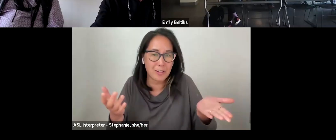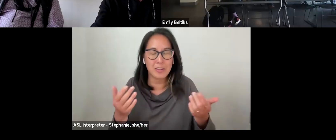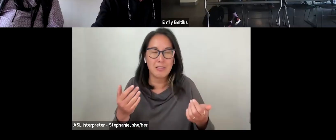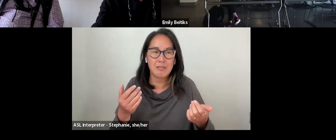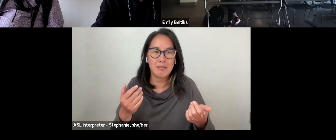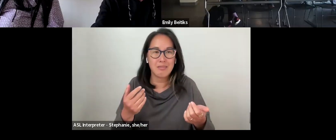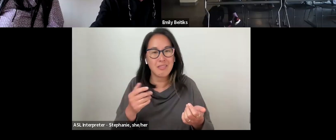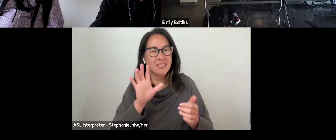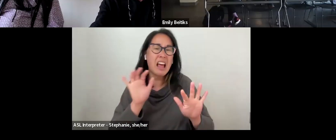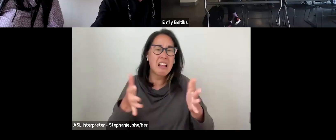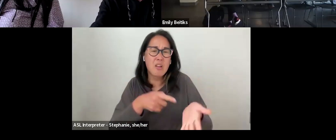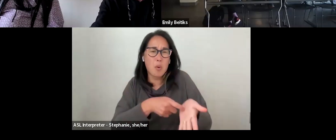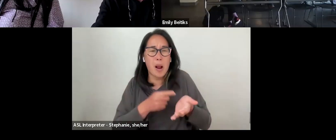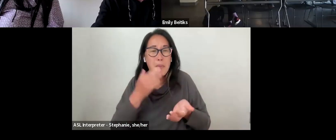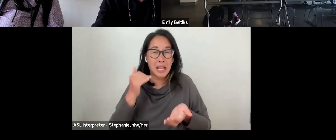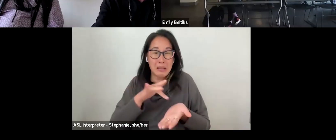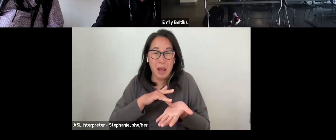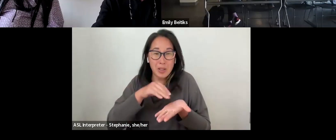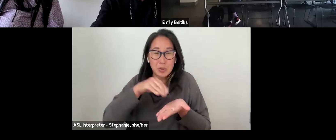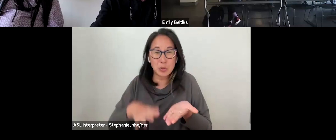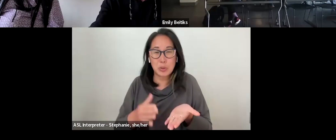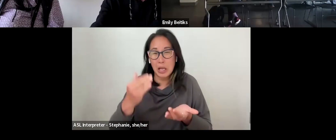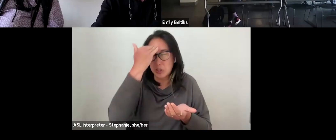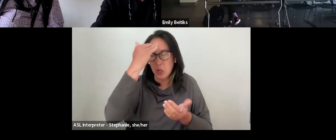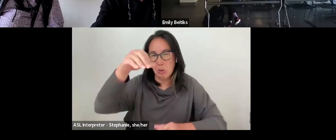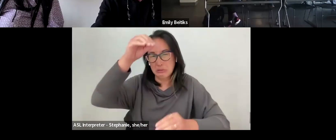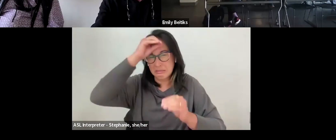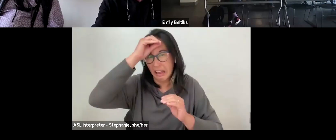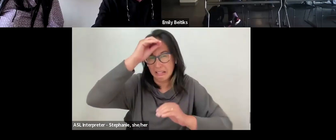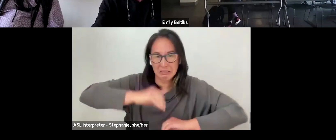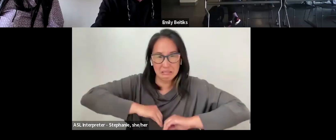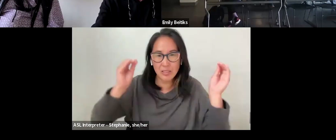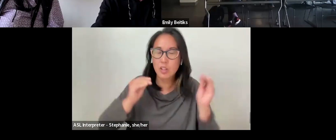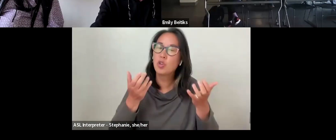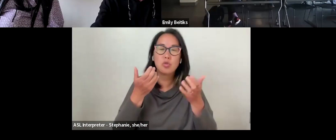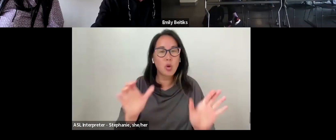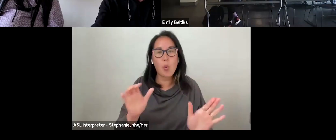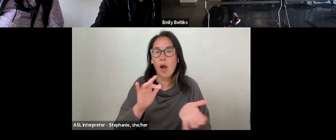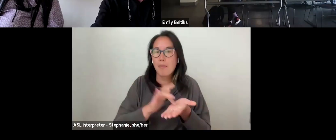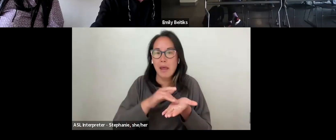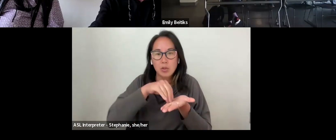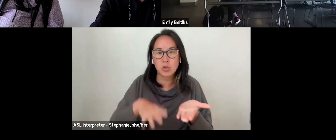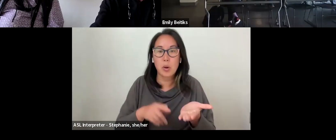A medical student knows nothing, right? You don't want medical students improvising.